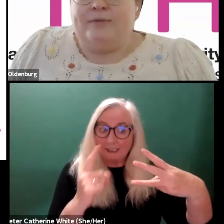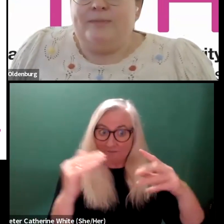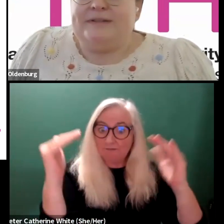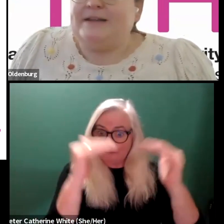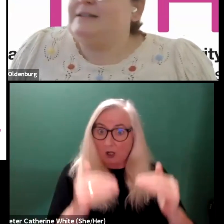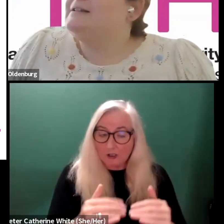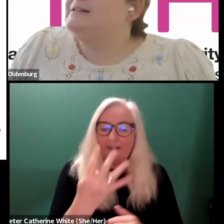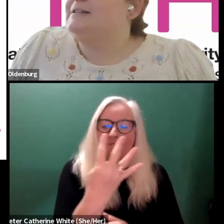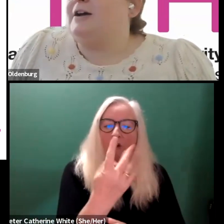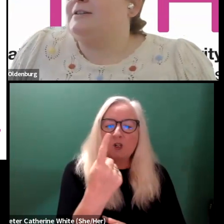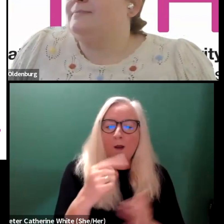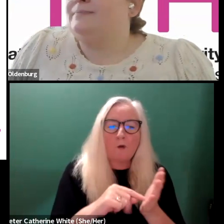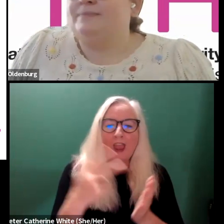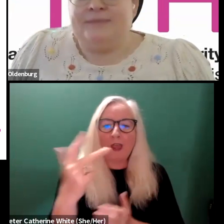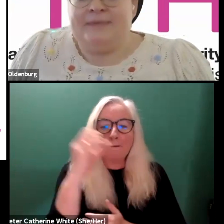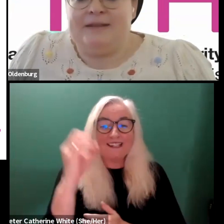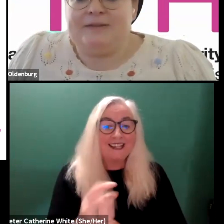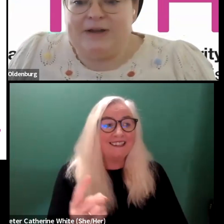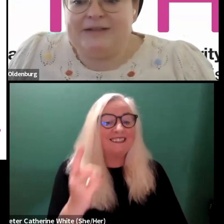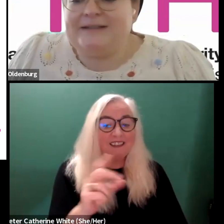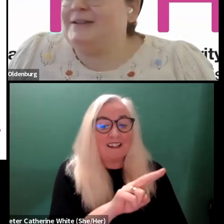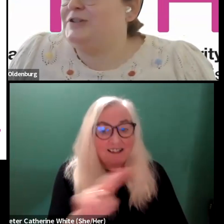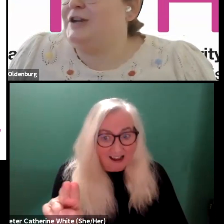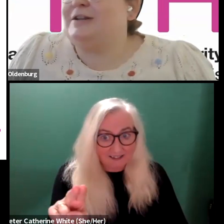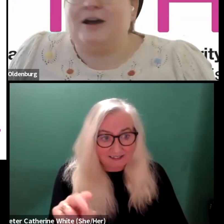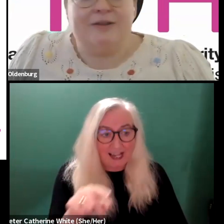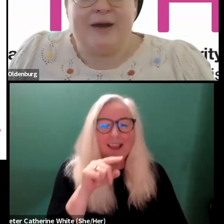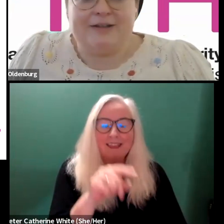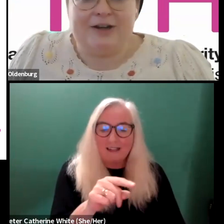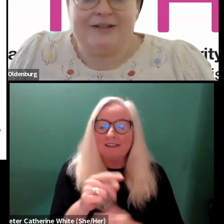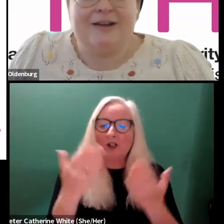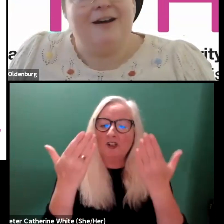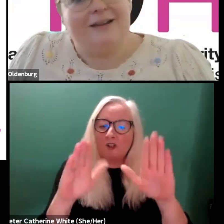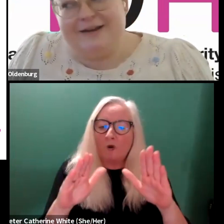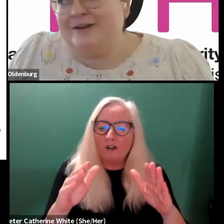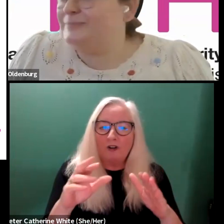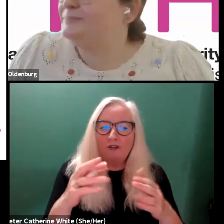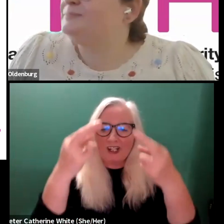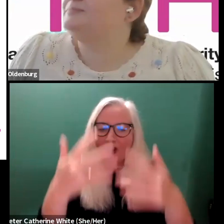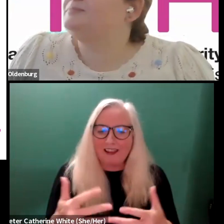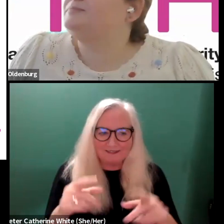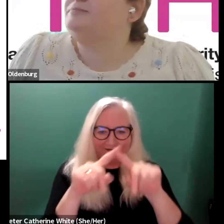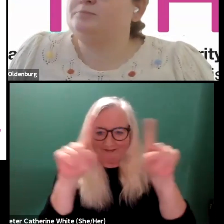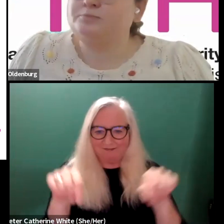That's result is illustrated on the pie chart.